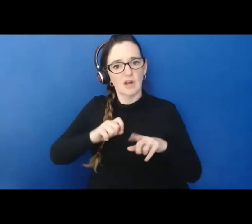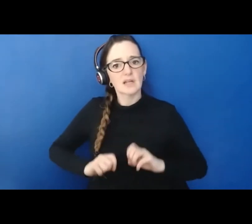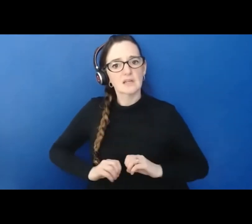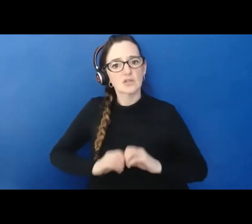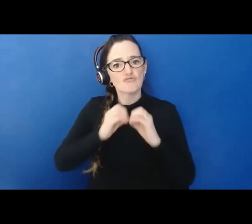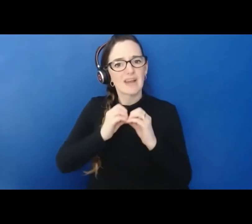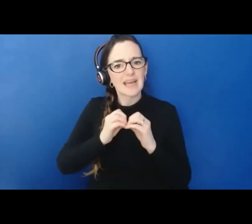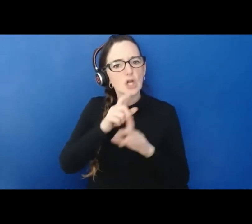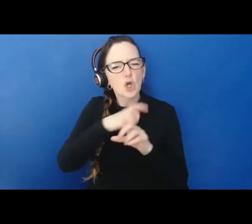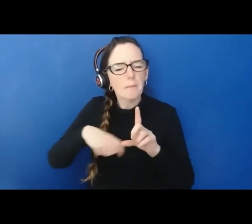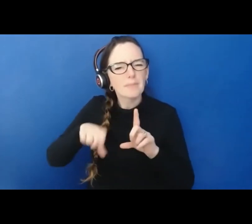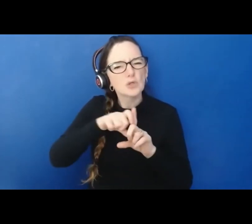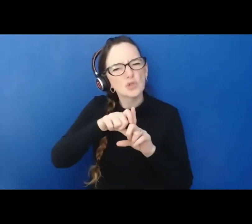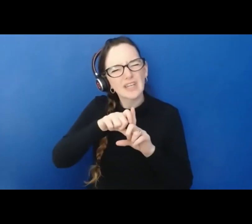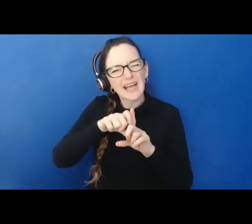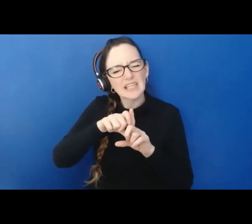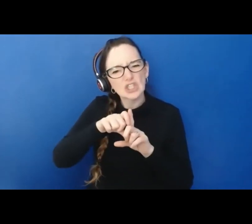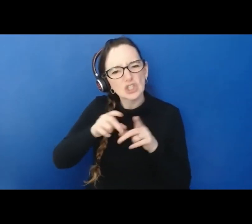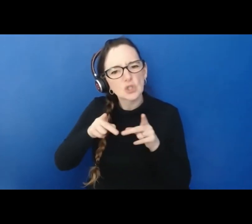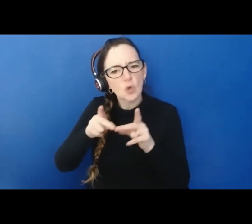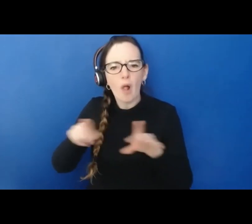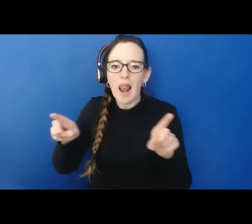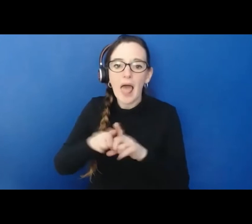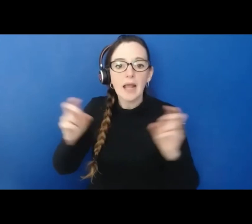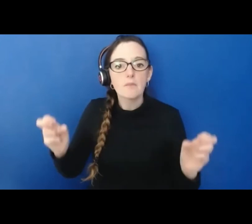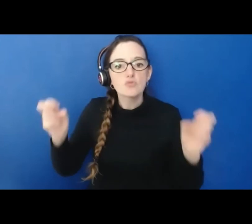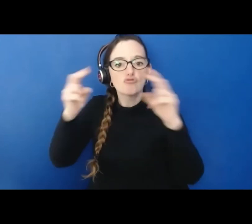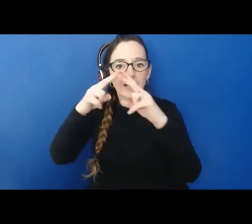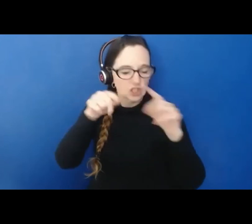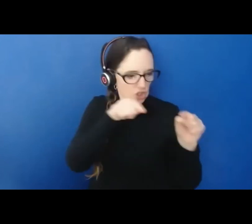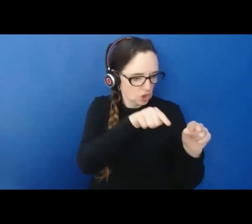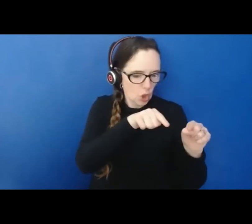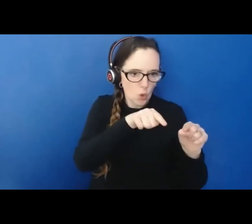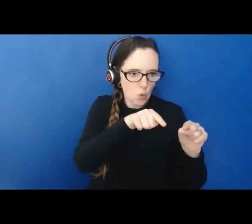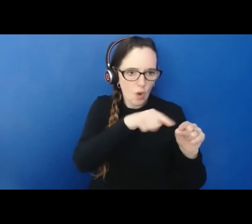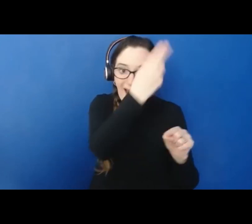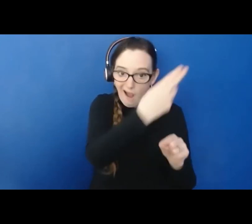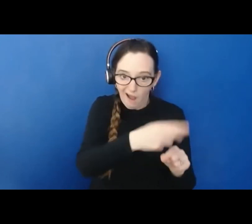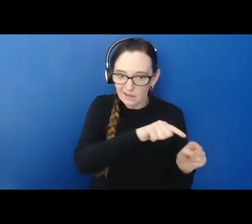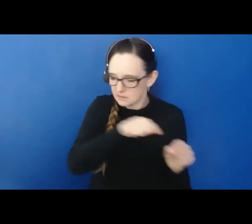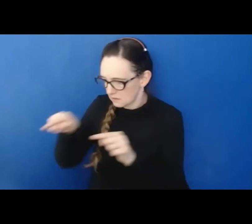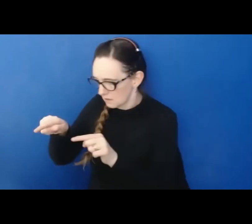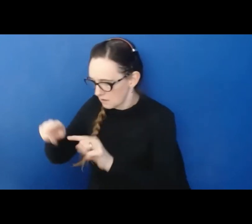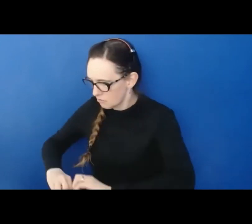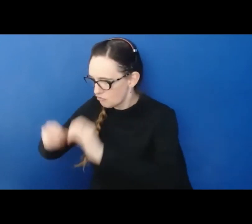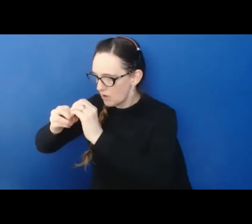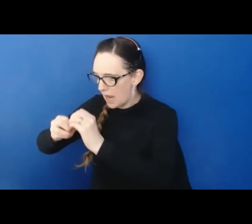It's a bridge between policy making and art. Between changing in the level, the structural